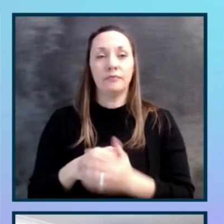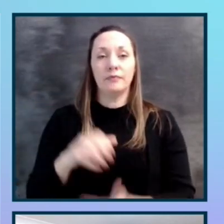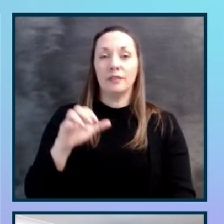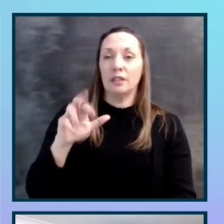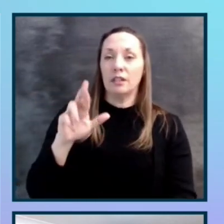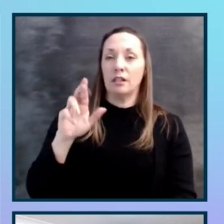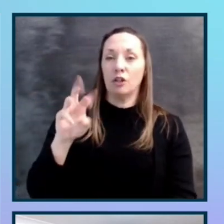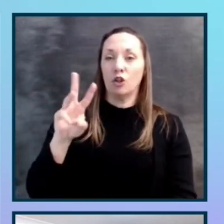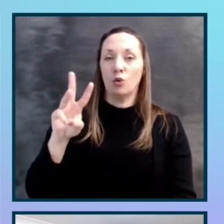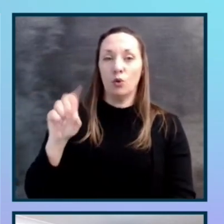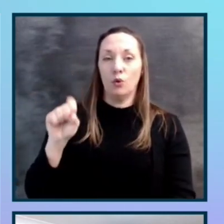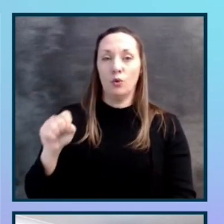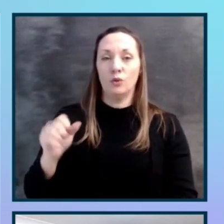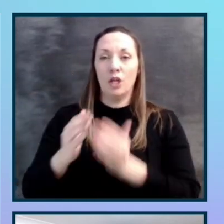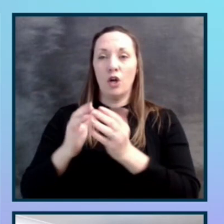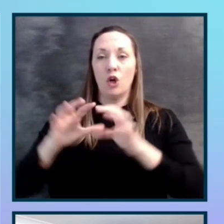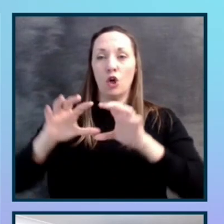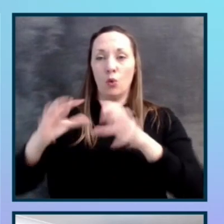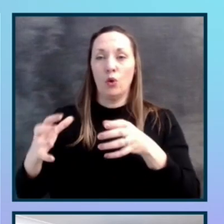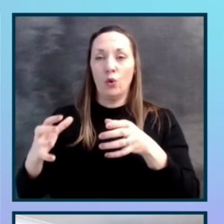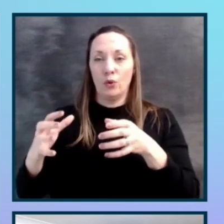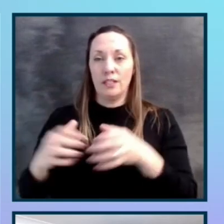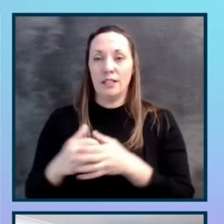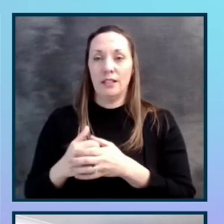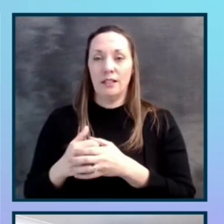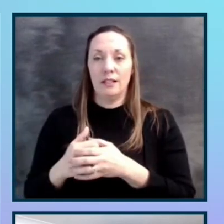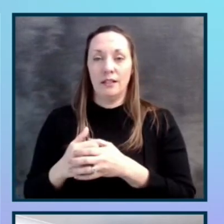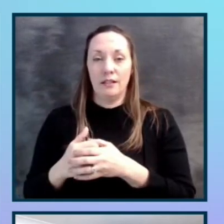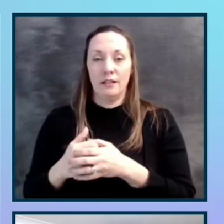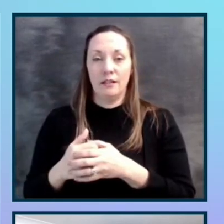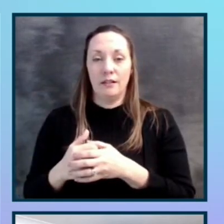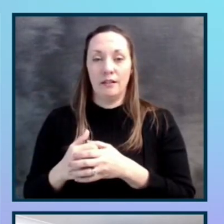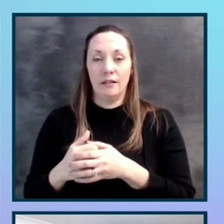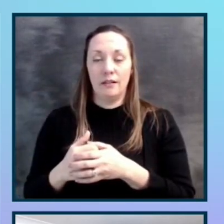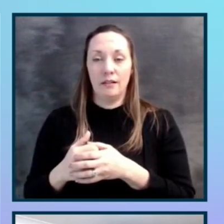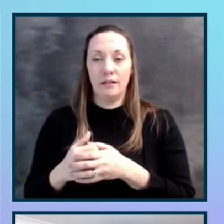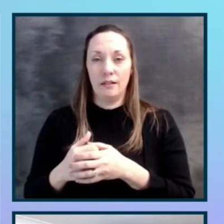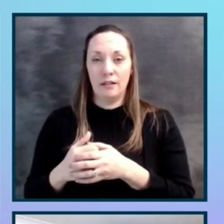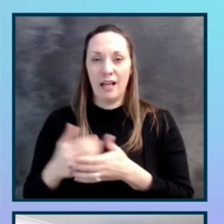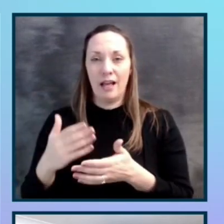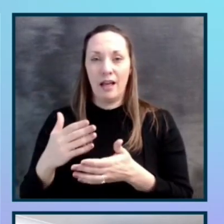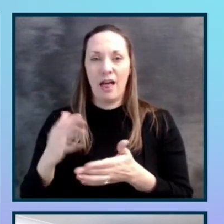So this is not my POV. This is the point of view of one of our other,